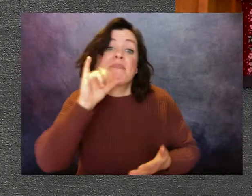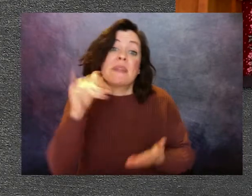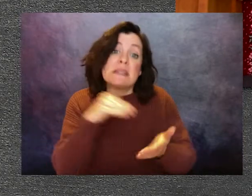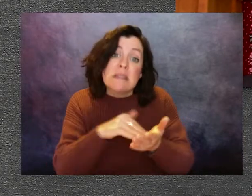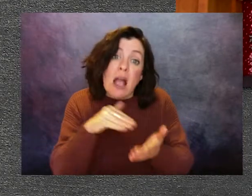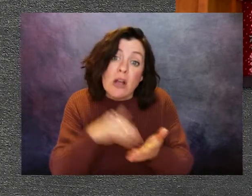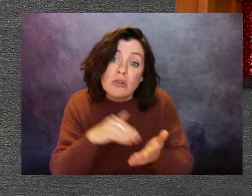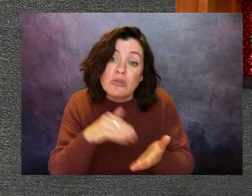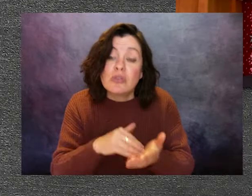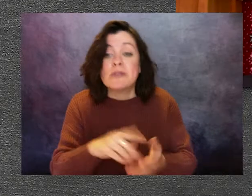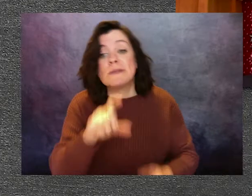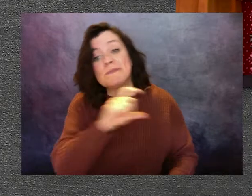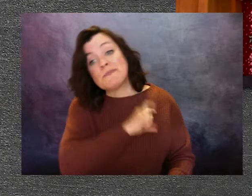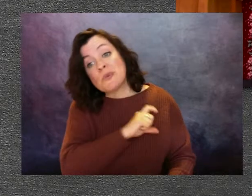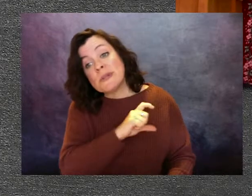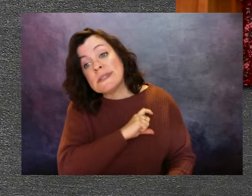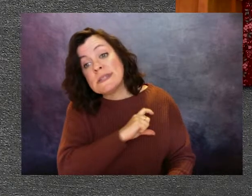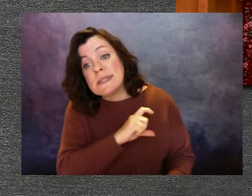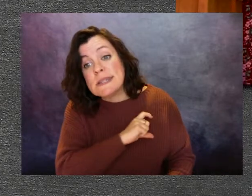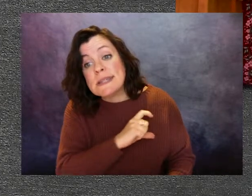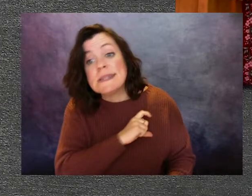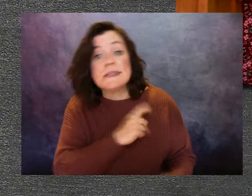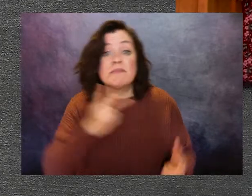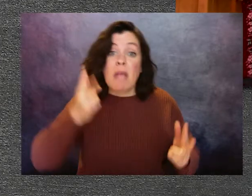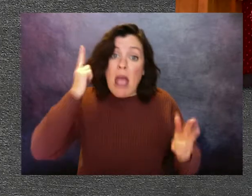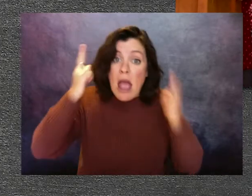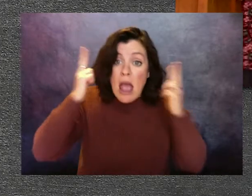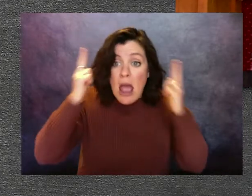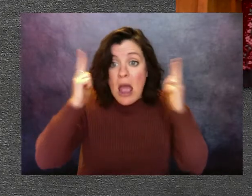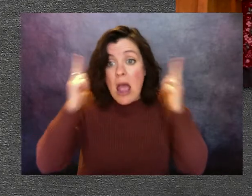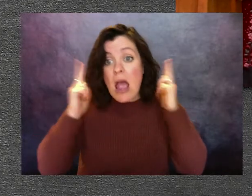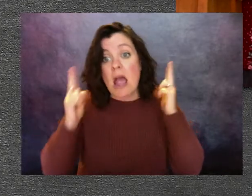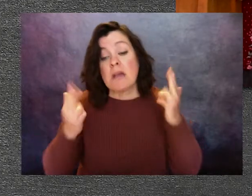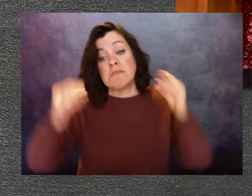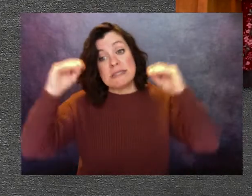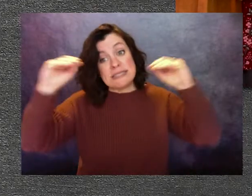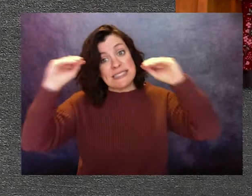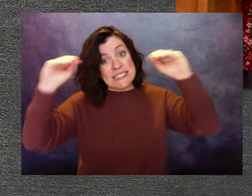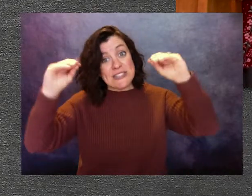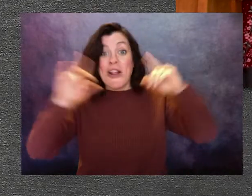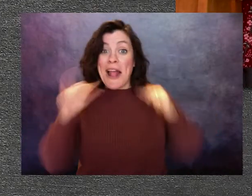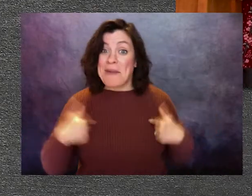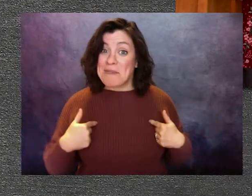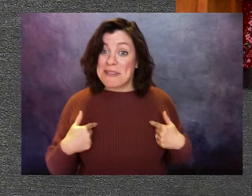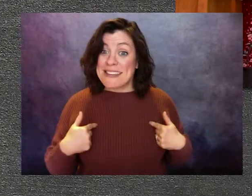helpers or hairdressers or teachers just like me. Did you know that, Candy?